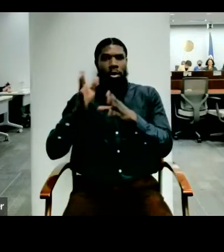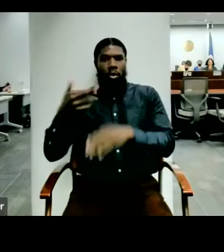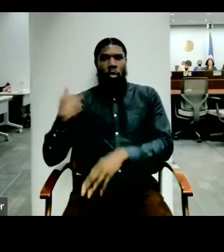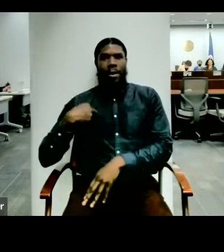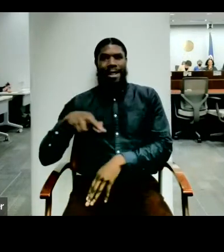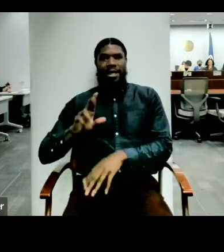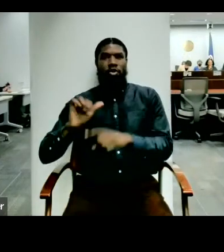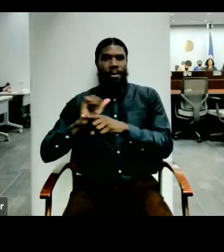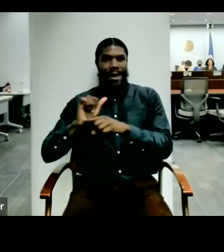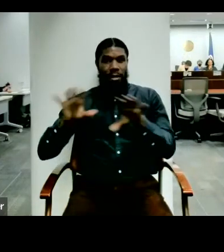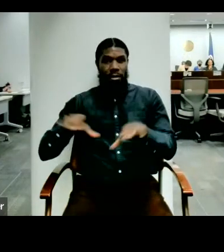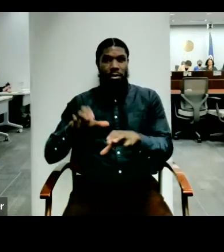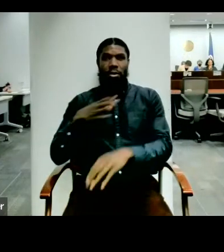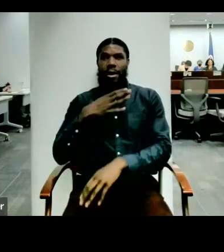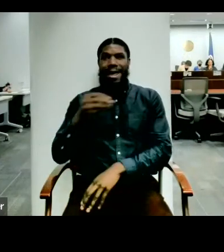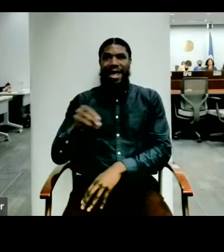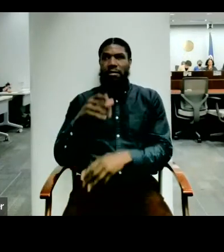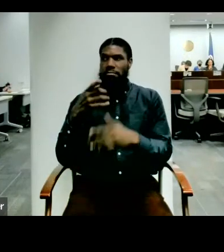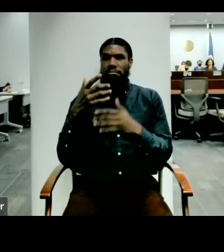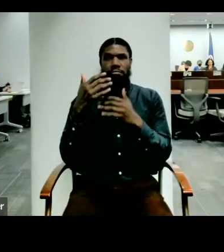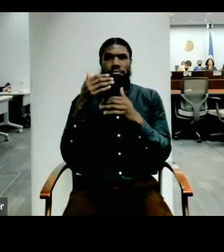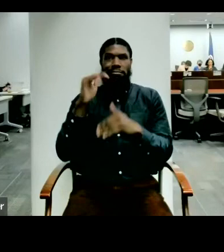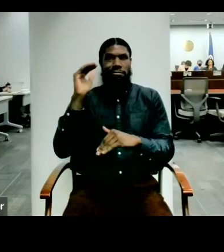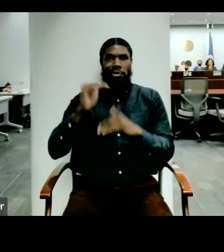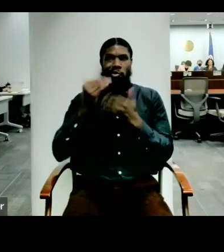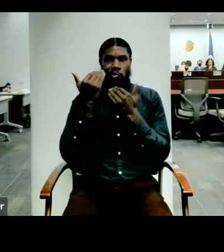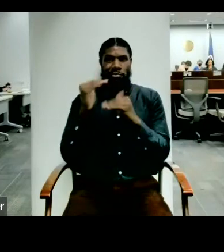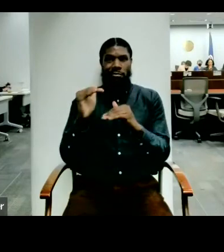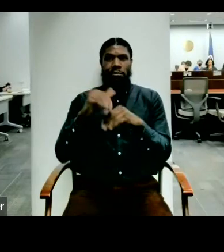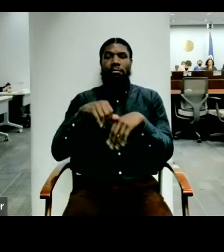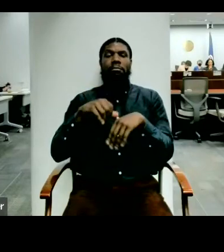most um least restricted means of combating LGTBQ + discrimination.